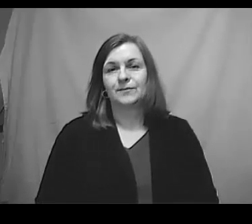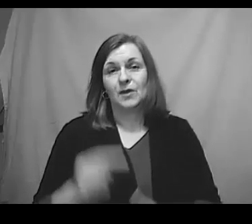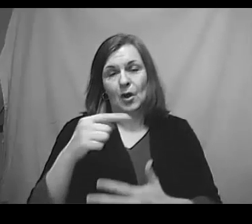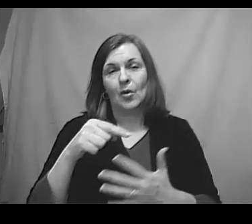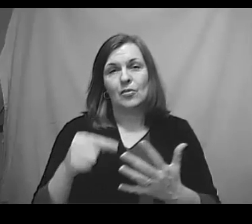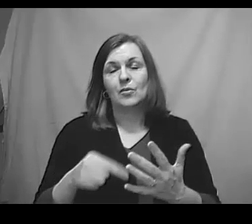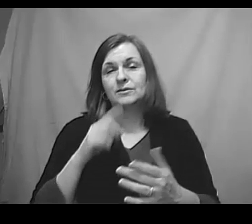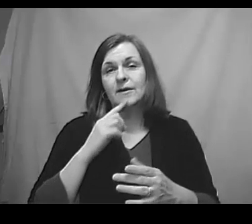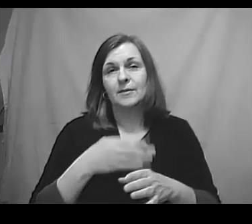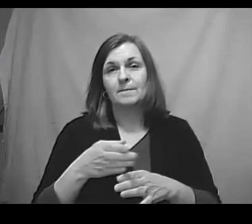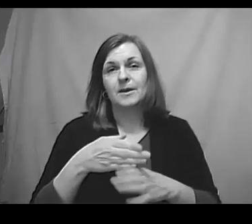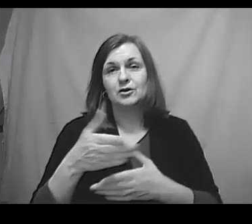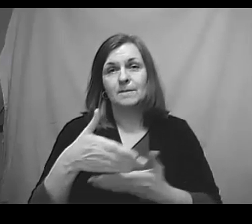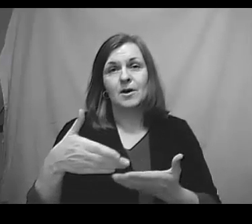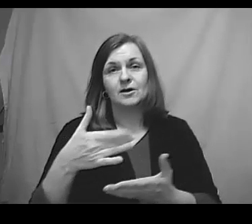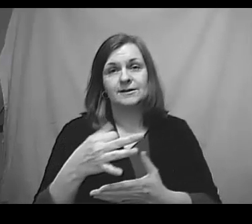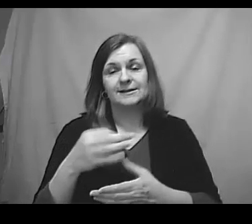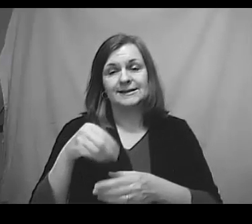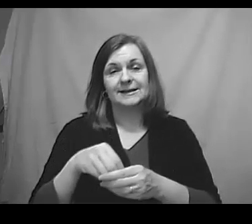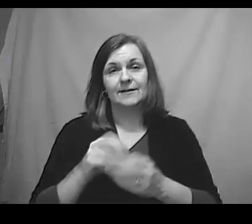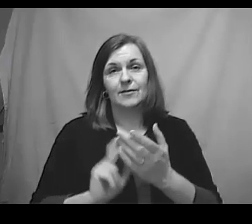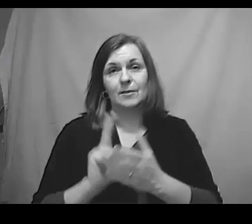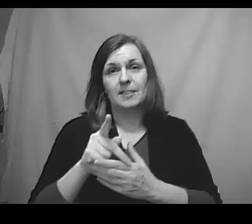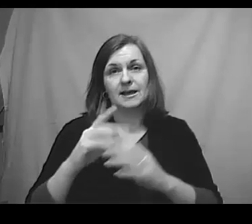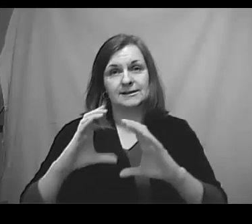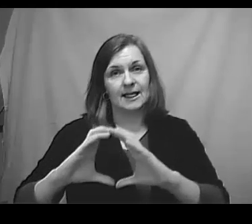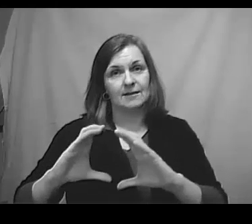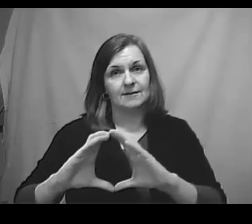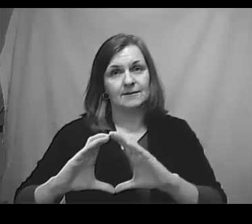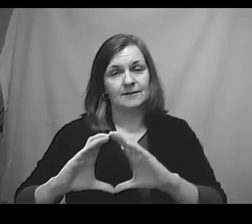so those are the major components that we see here